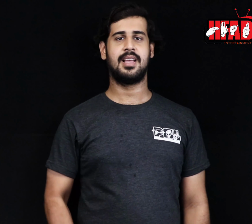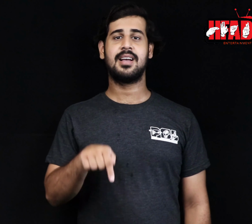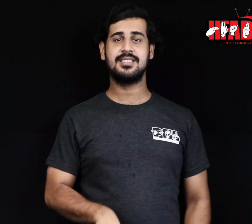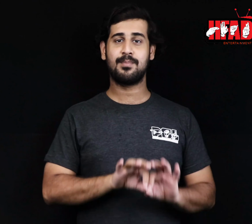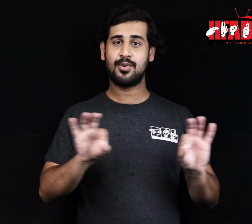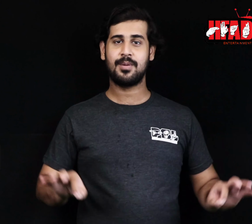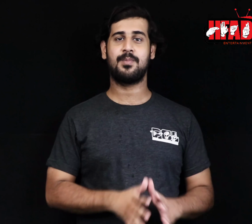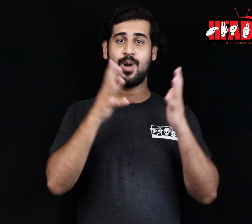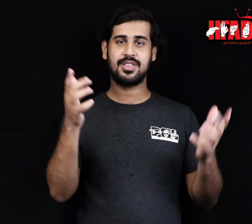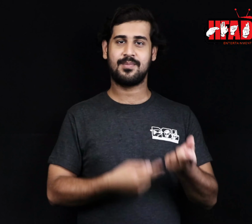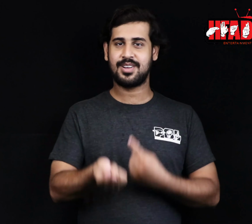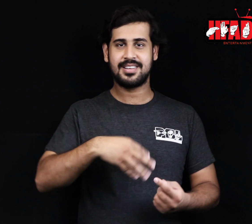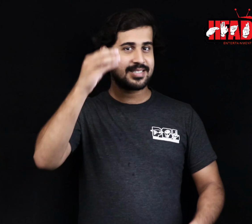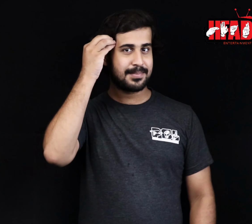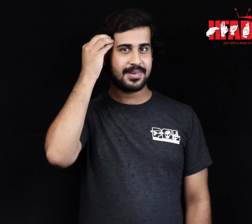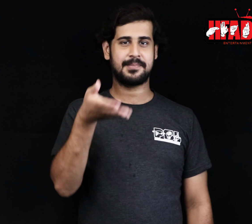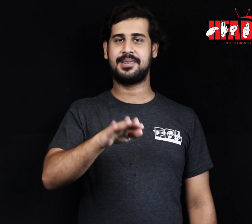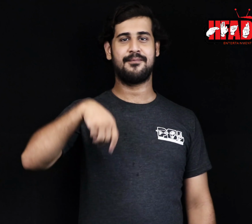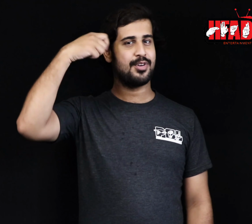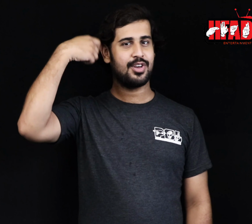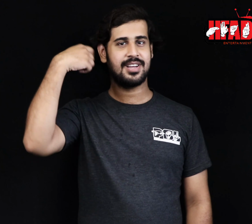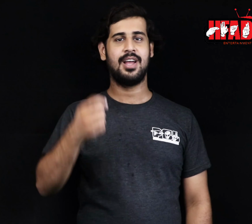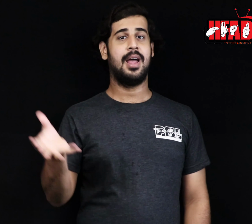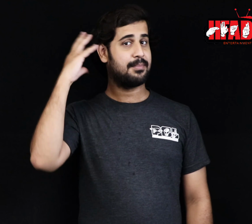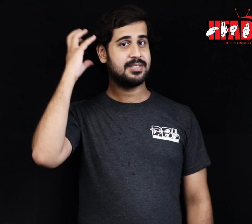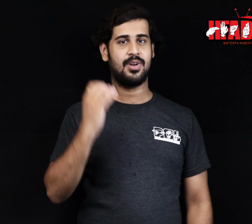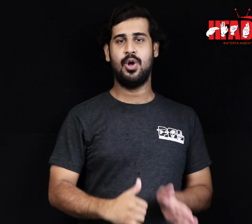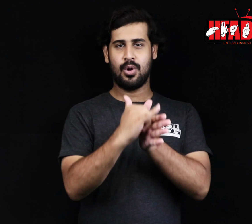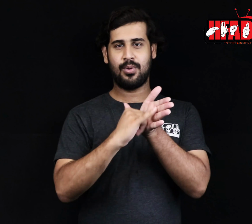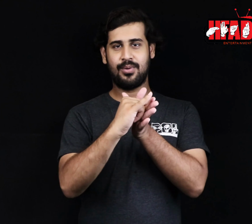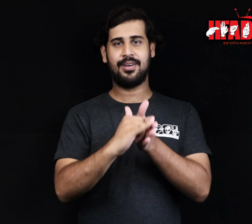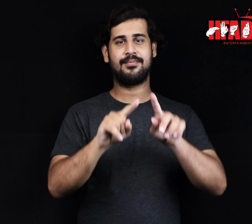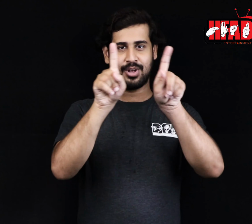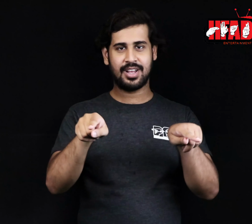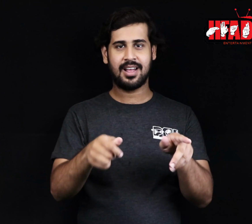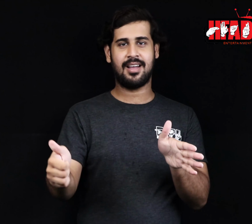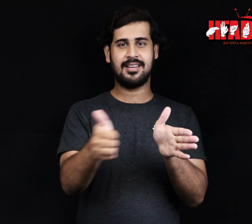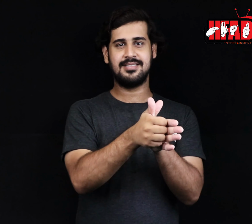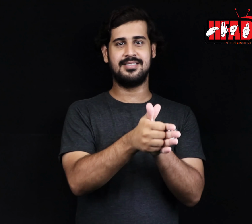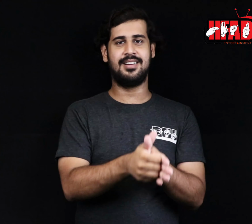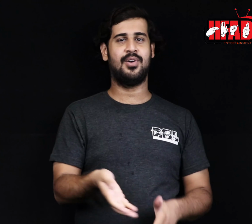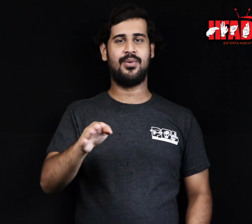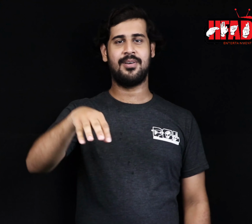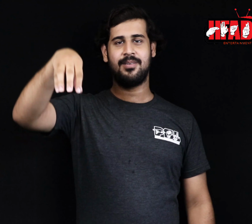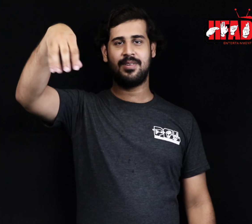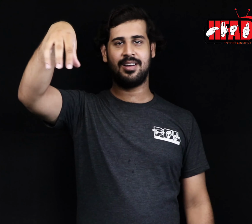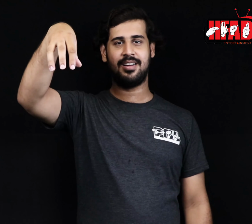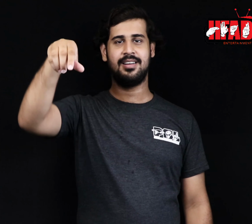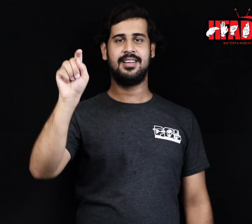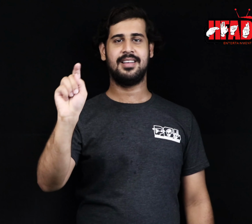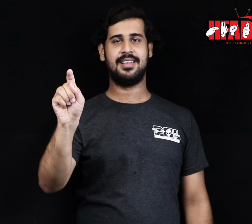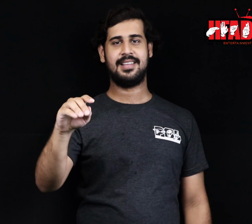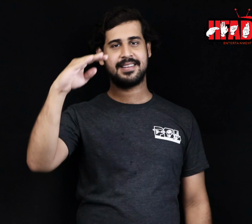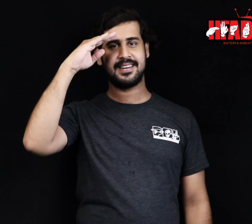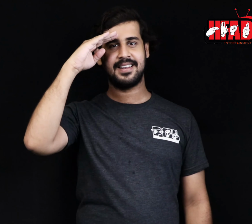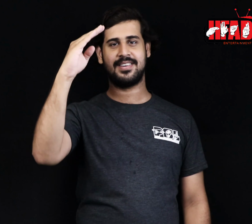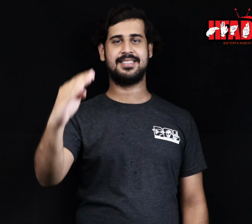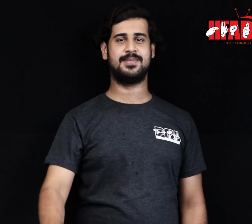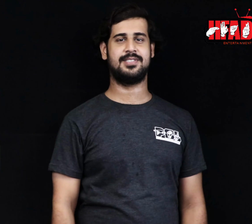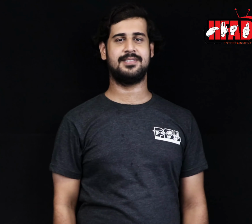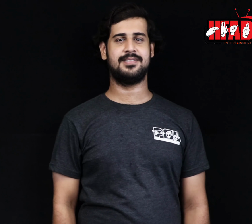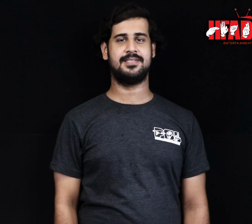For more information & videos, Like 👍HFAD Channel.